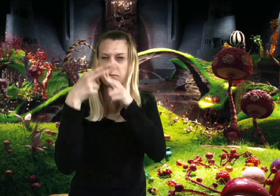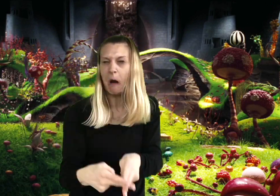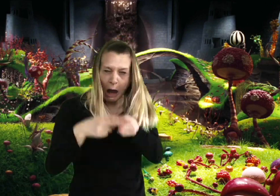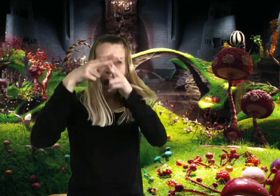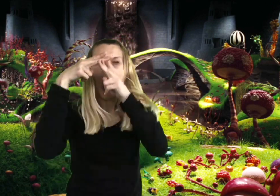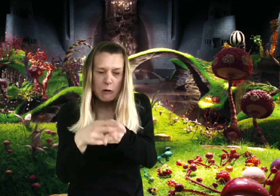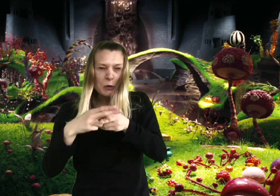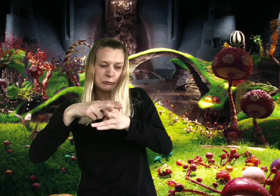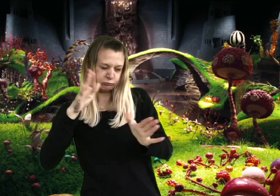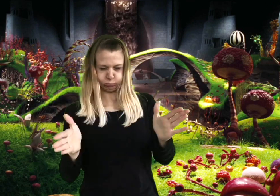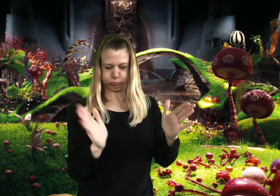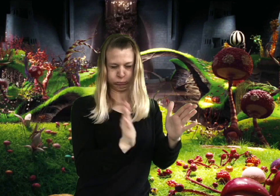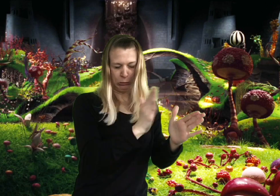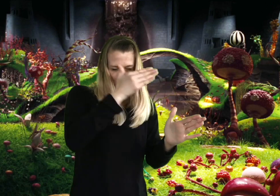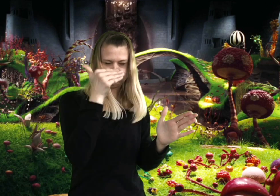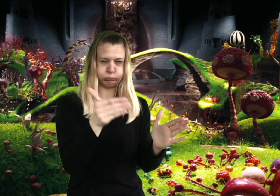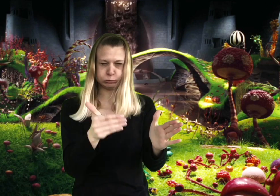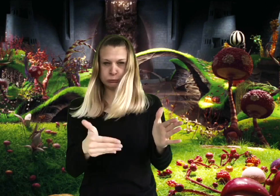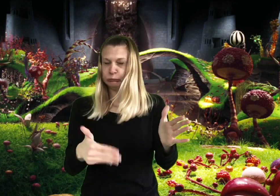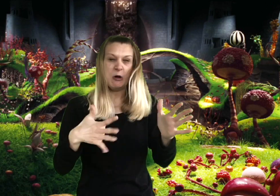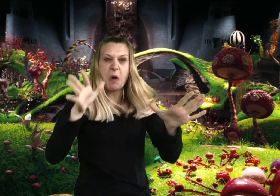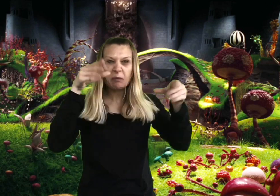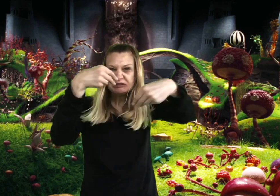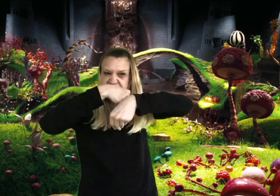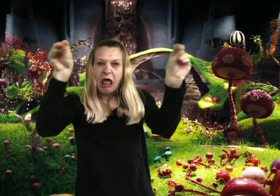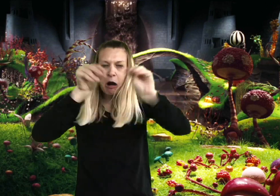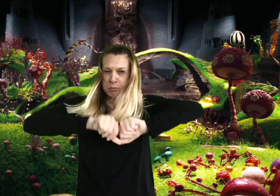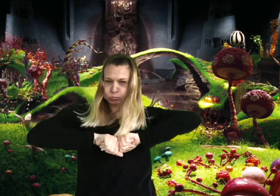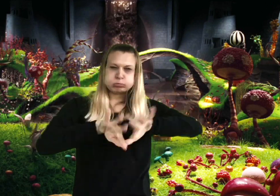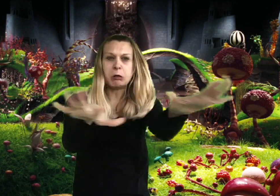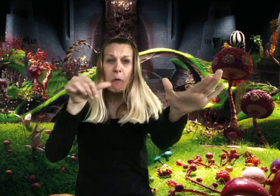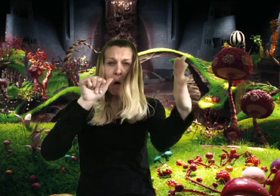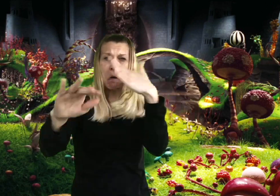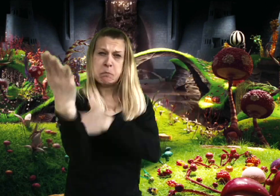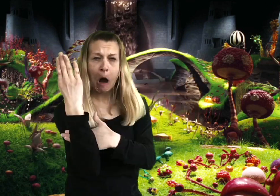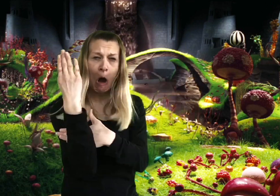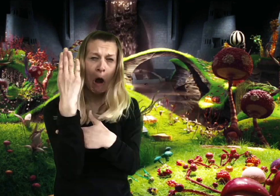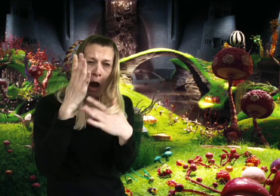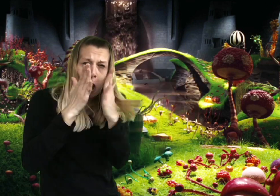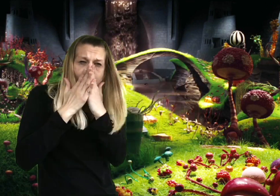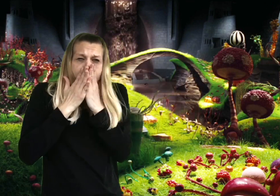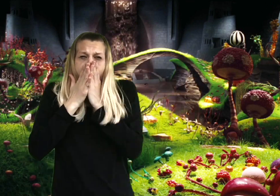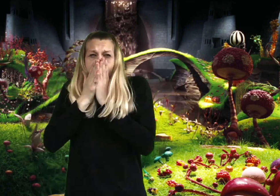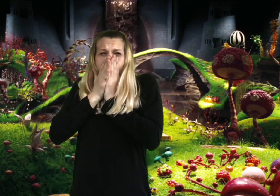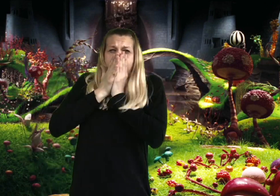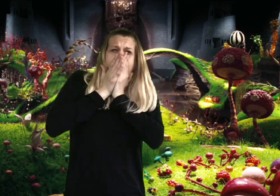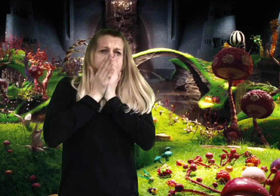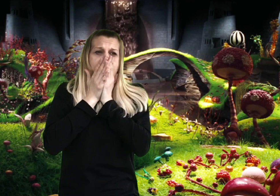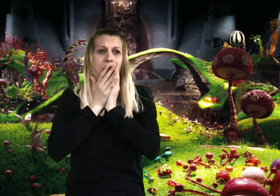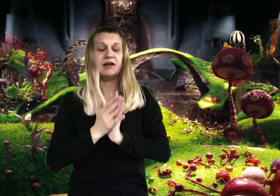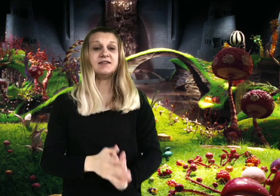"My poor Augustus! They’ll be selling him by the pound all over the country tomorrow morning!"